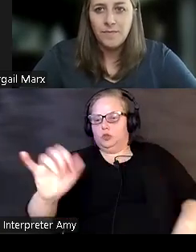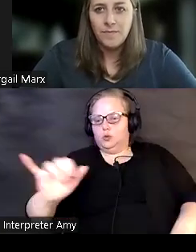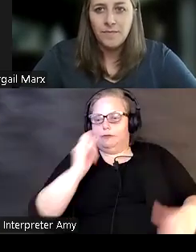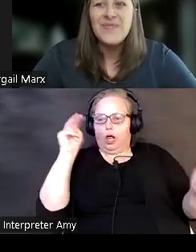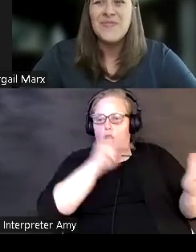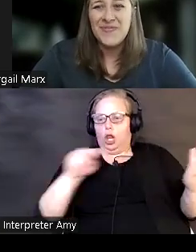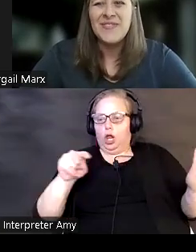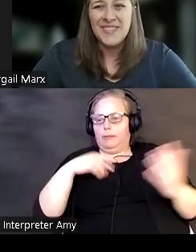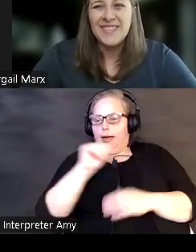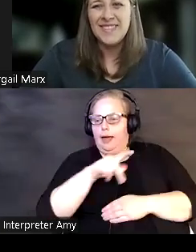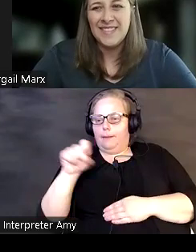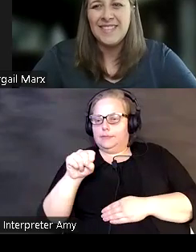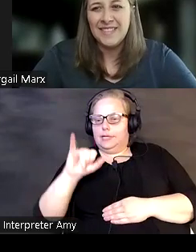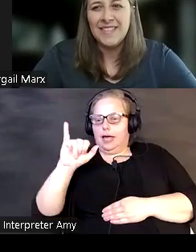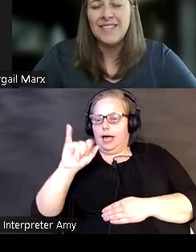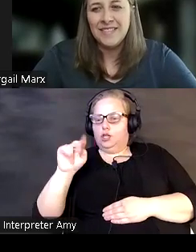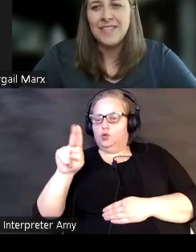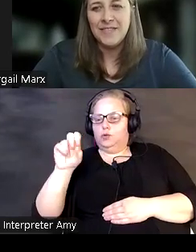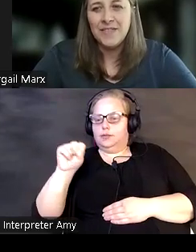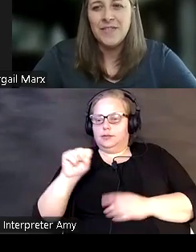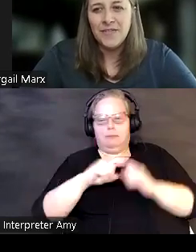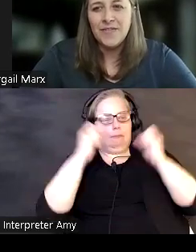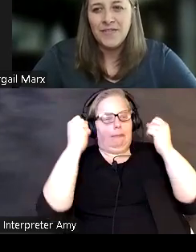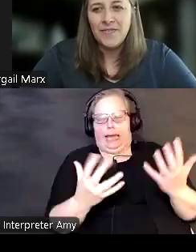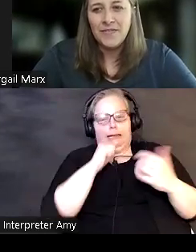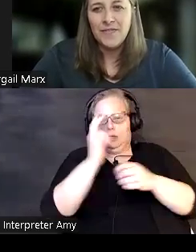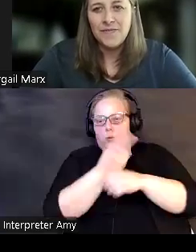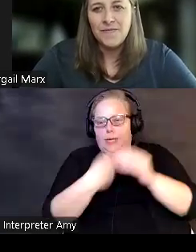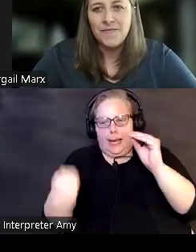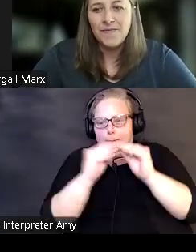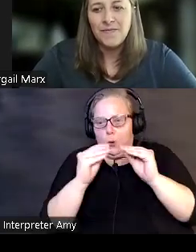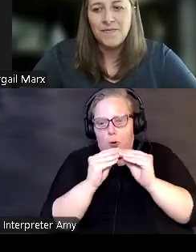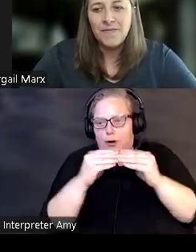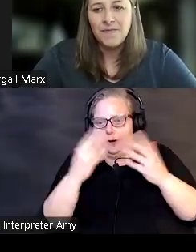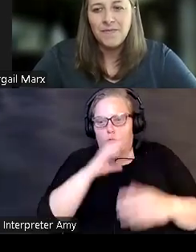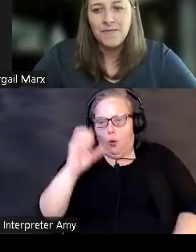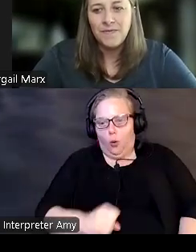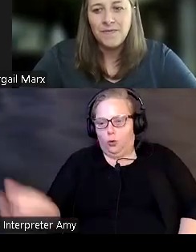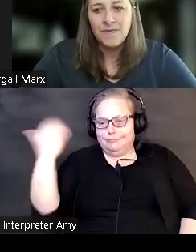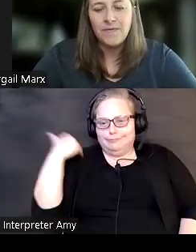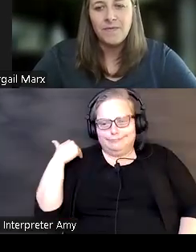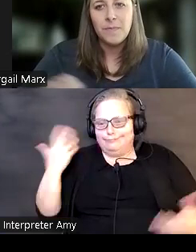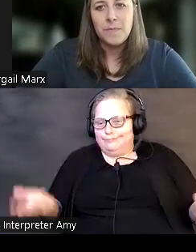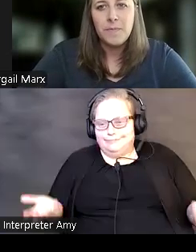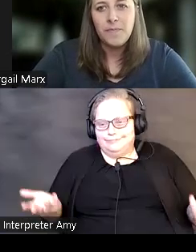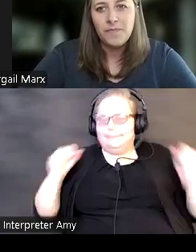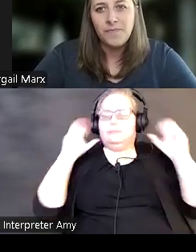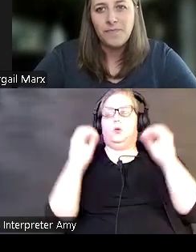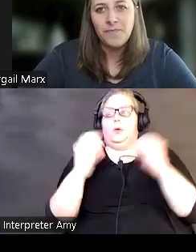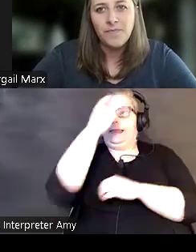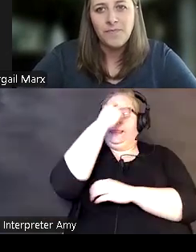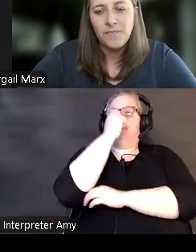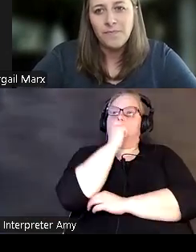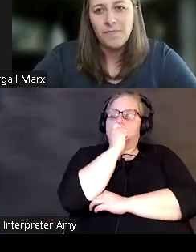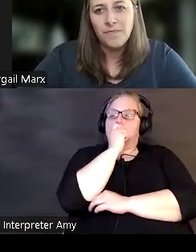account, tons of them are no longer being updated, and so I always think about some of those apps and